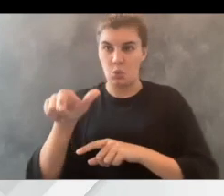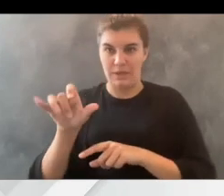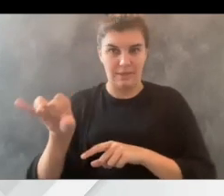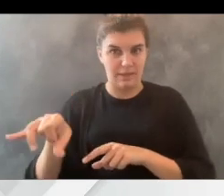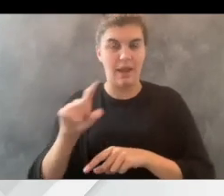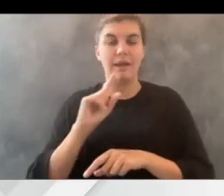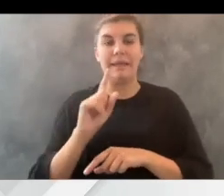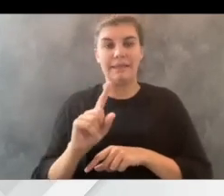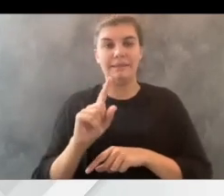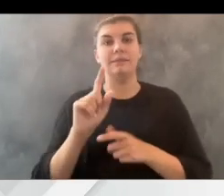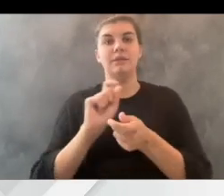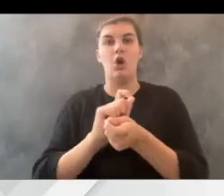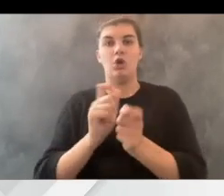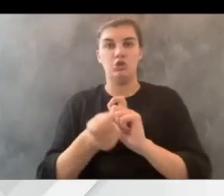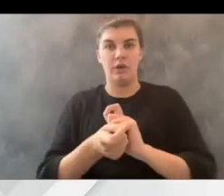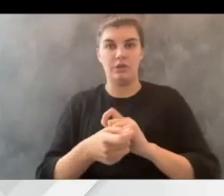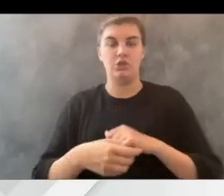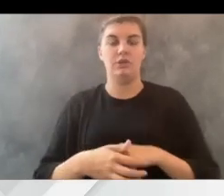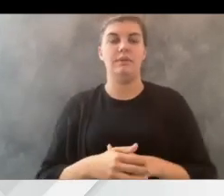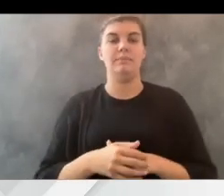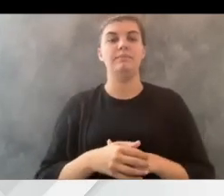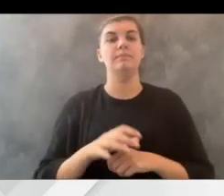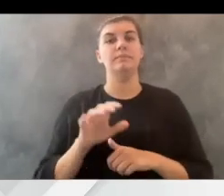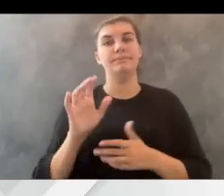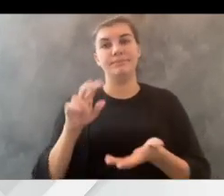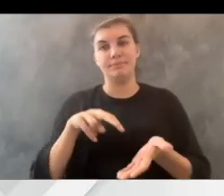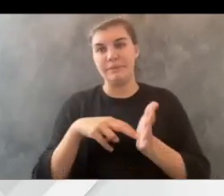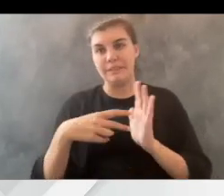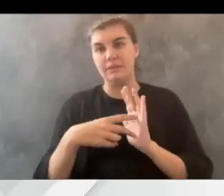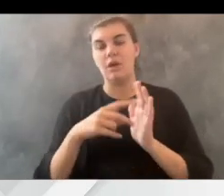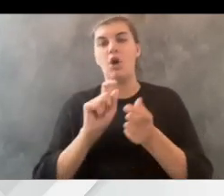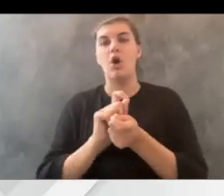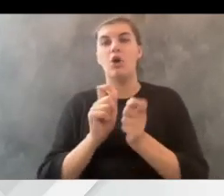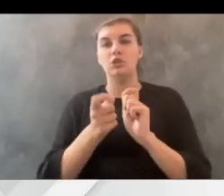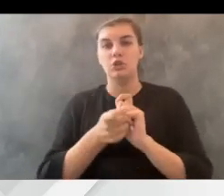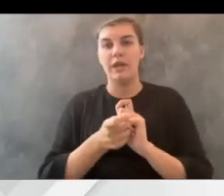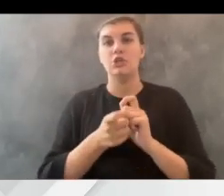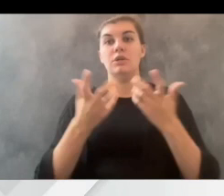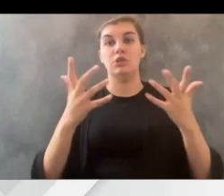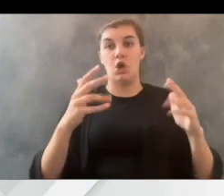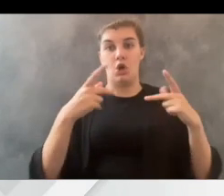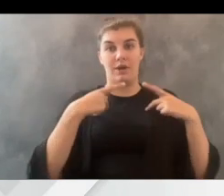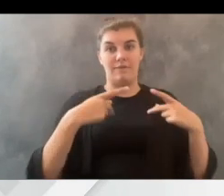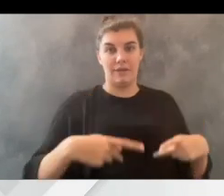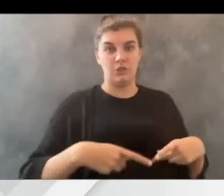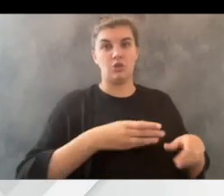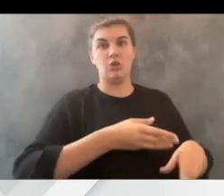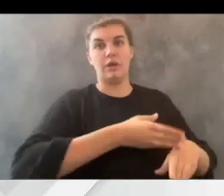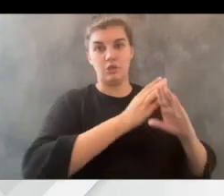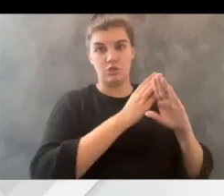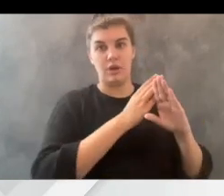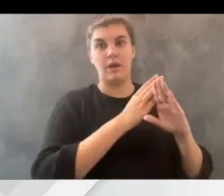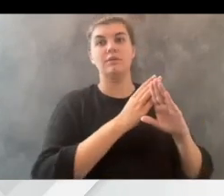alterations. So in alterations where existing physical constraints make compliance with these